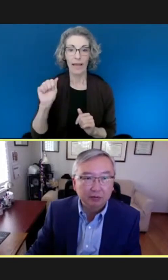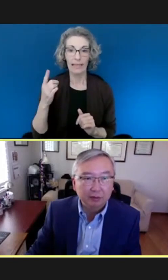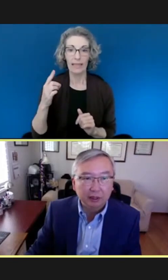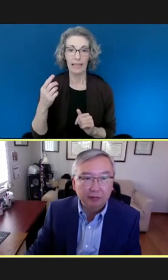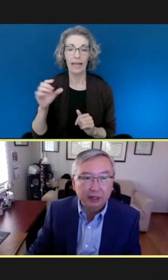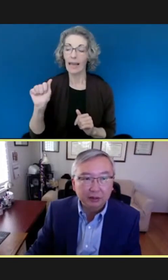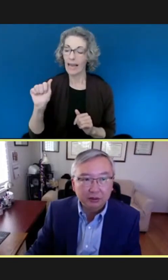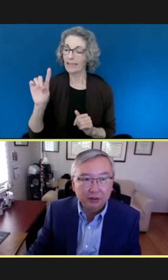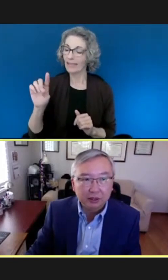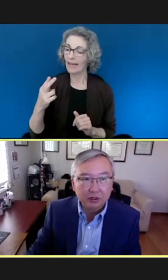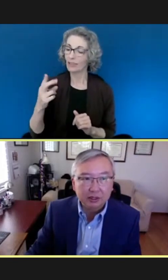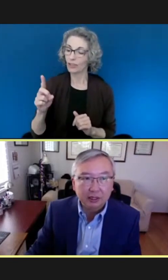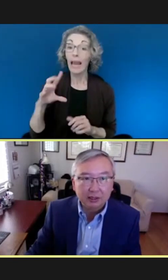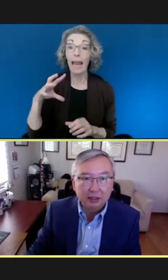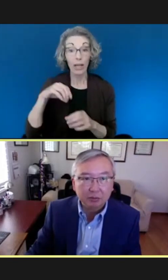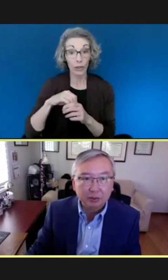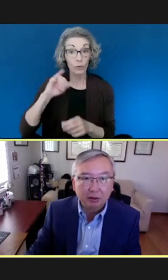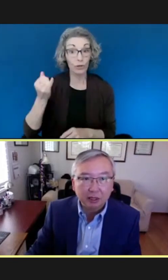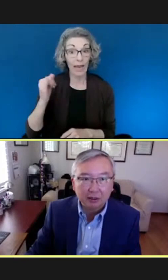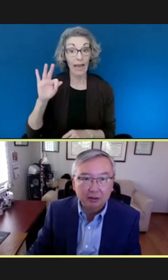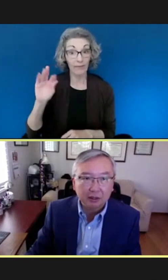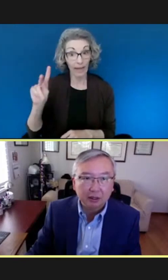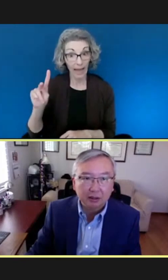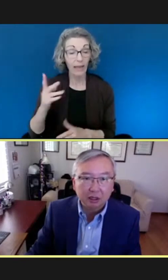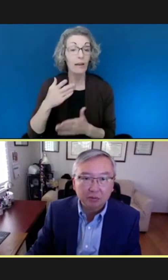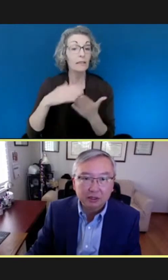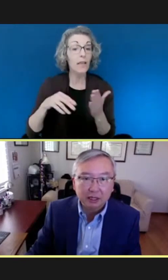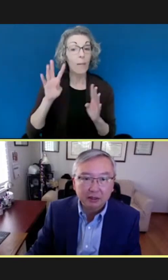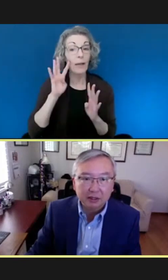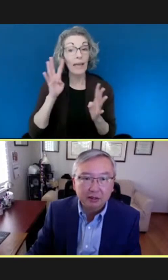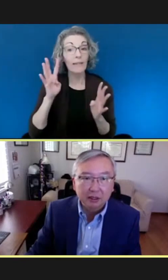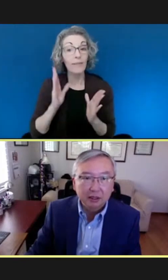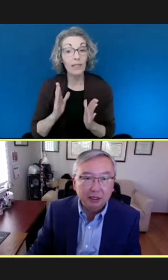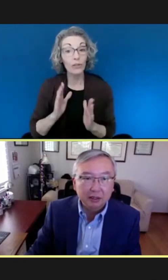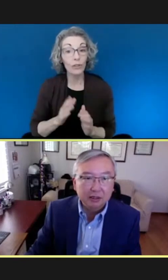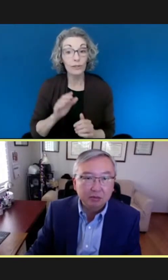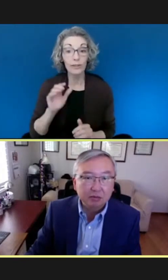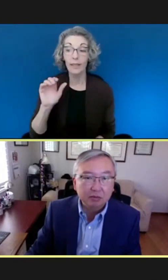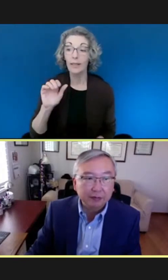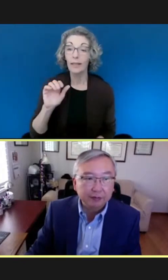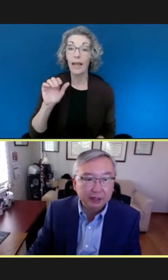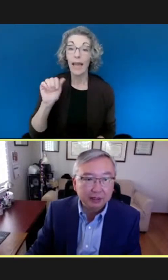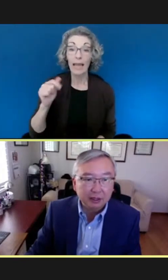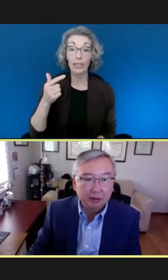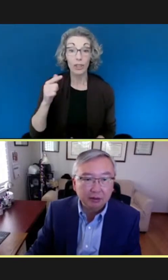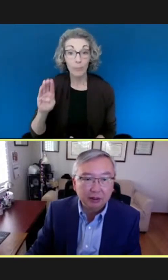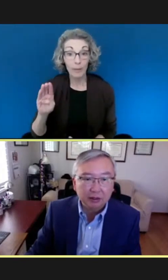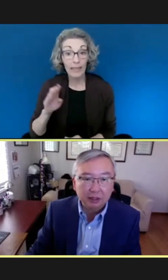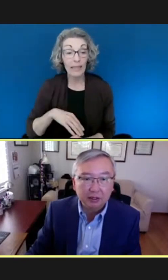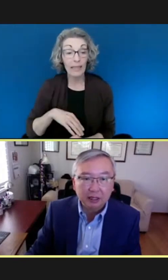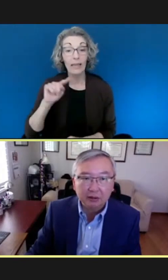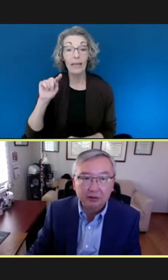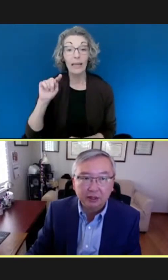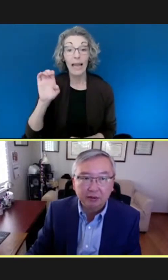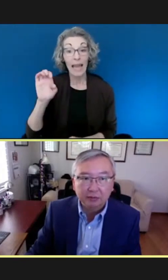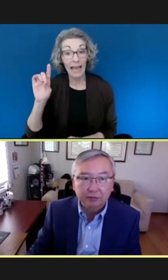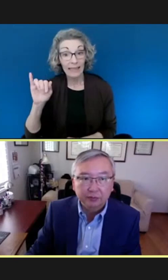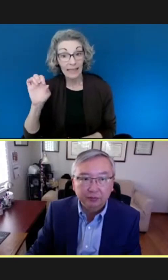such as Alexander Bell and Thomas Edison. And some athletes here and entertainers here.